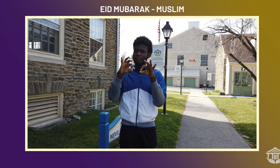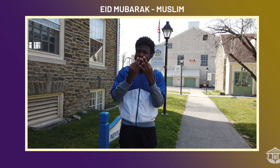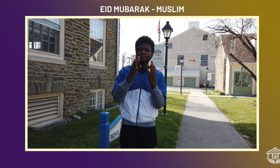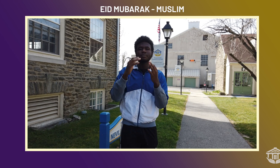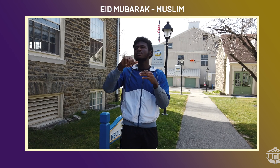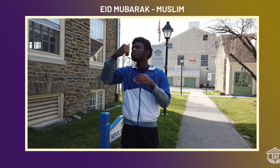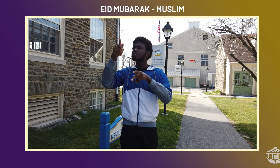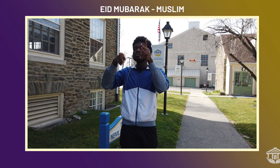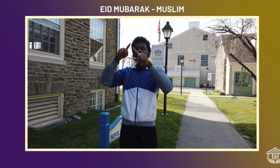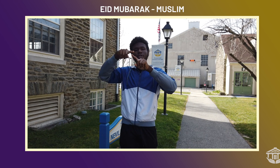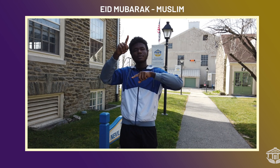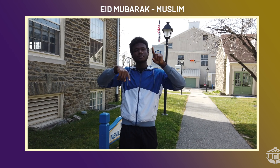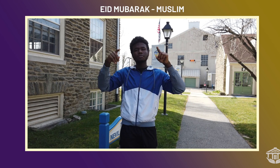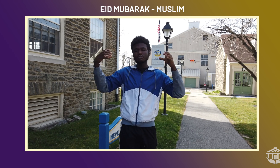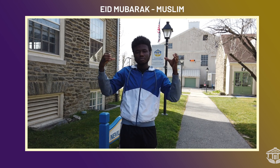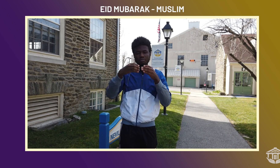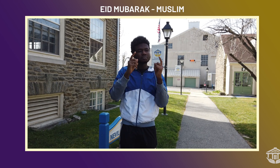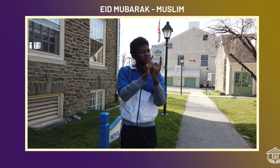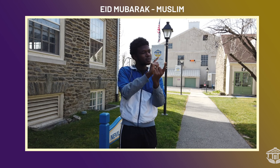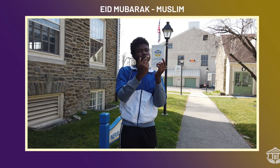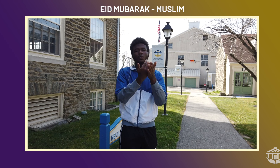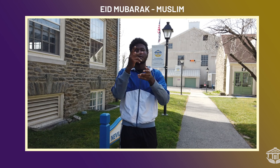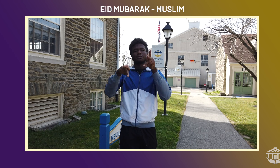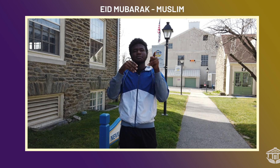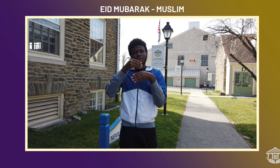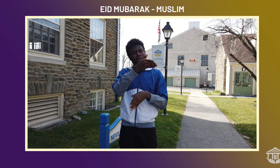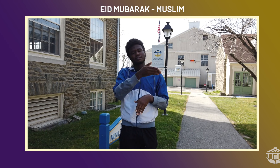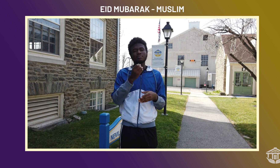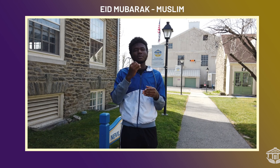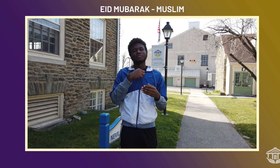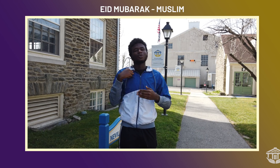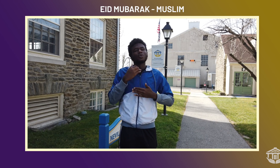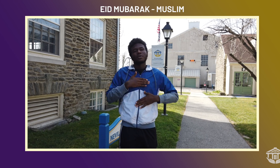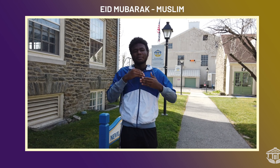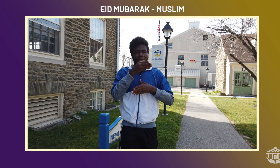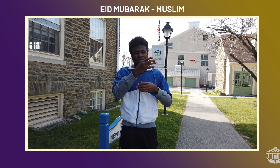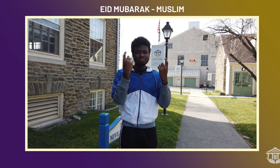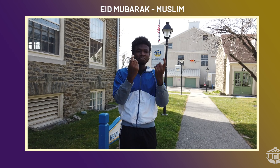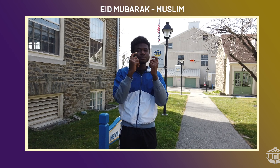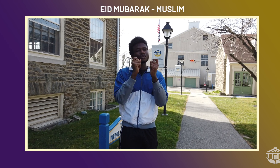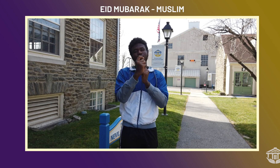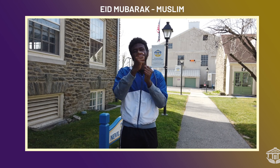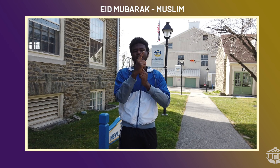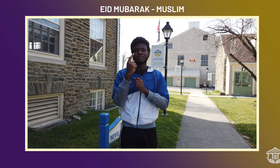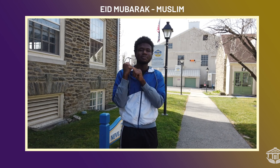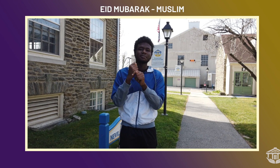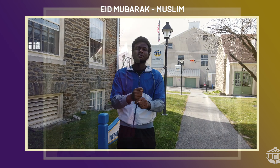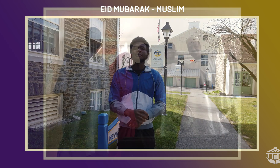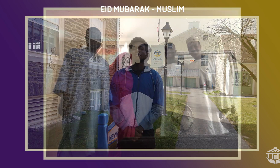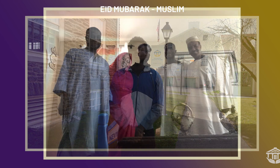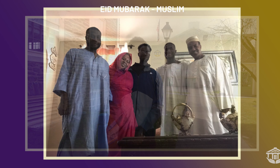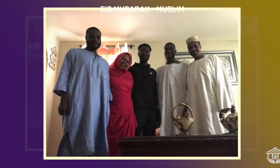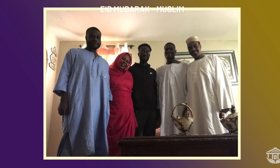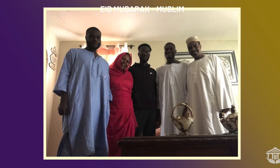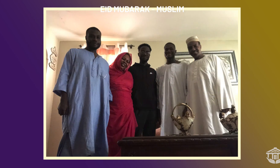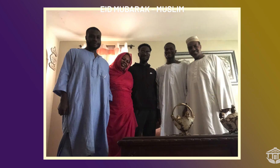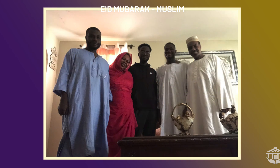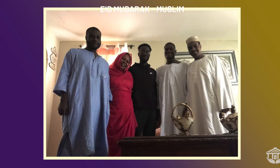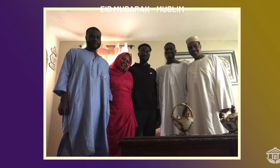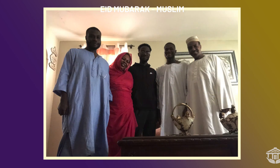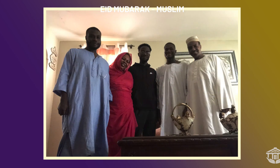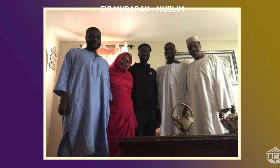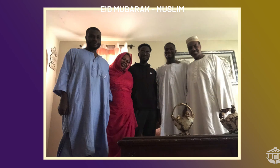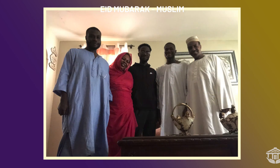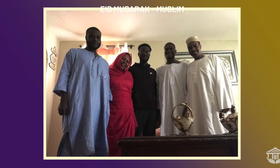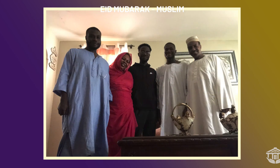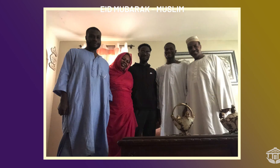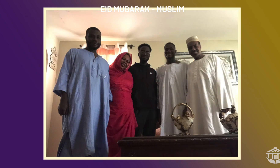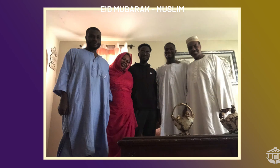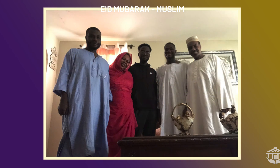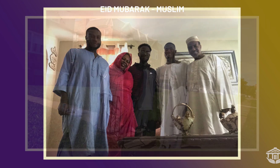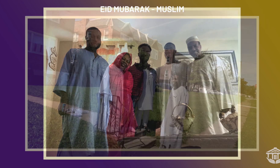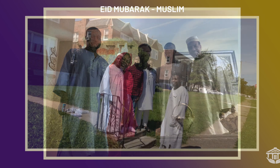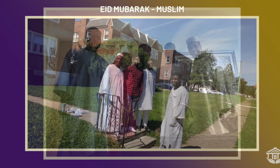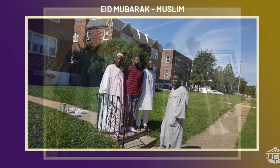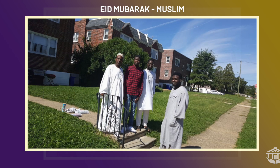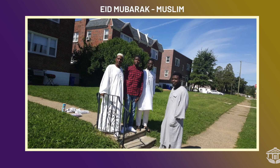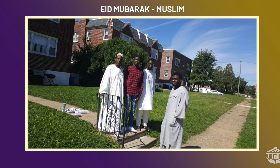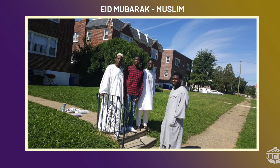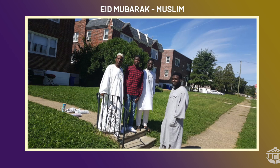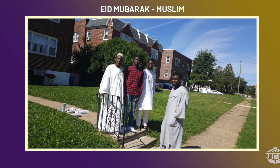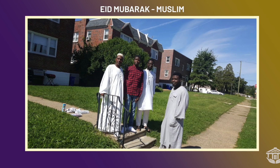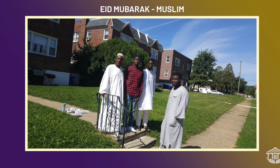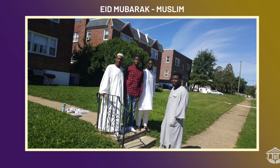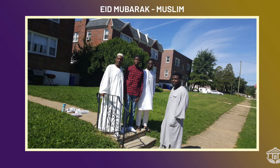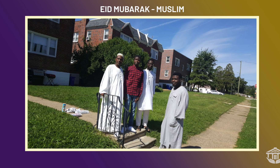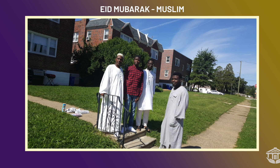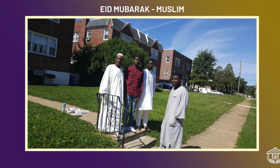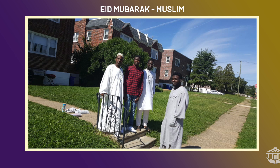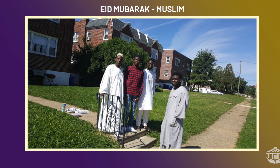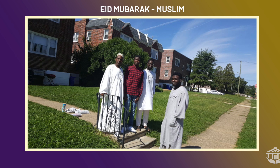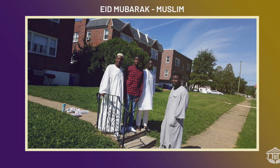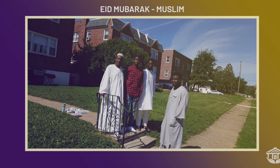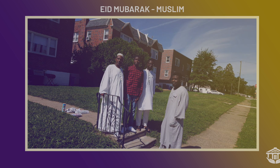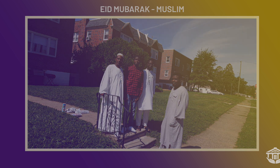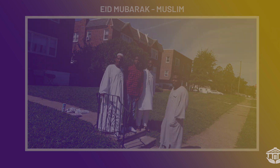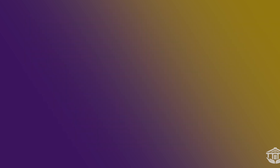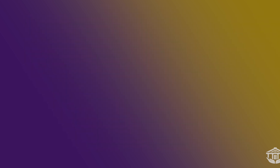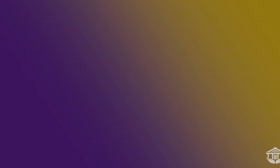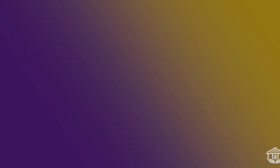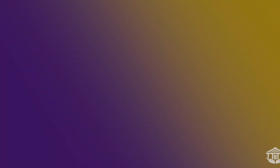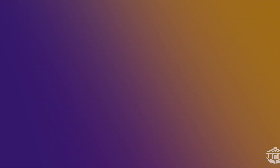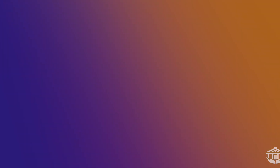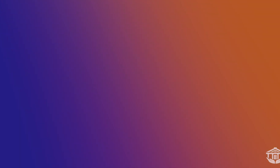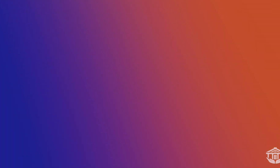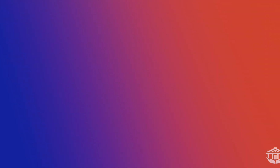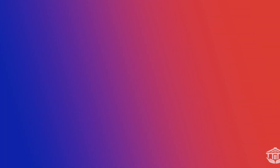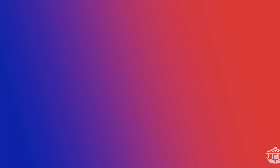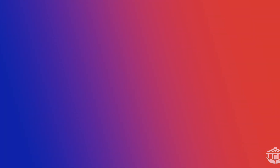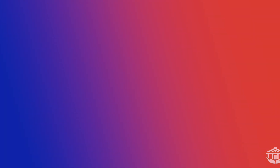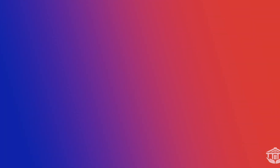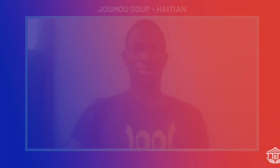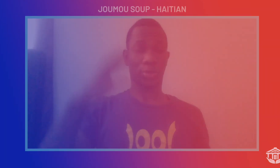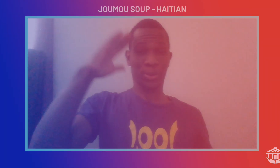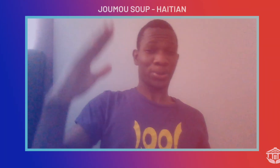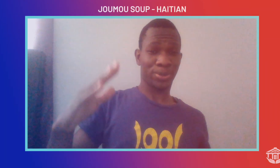real celebration. Eid Mubarak is something we do every year at the end of Ramadan.”